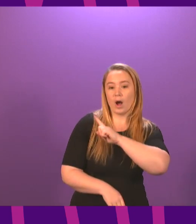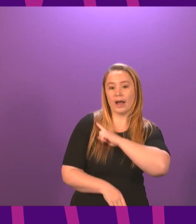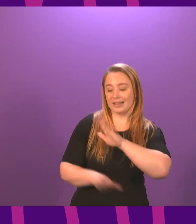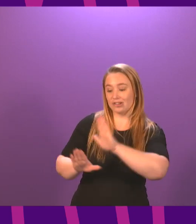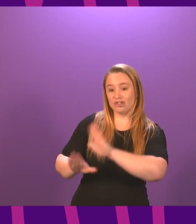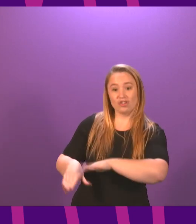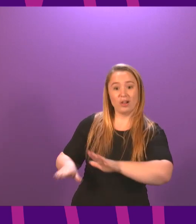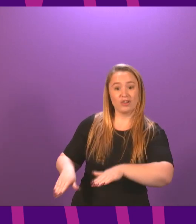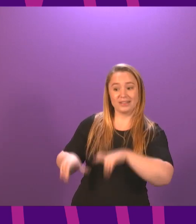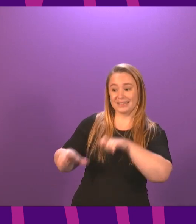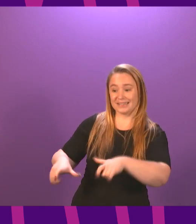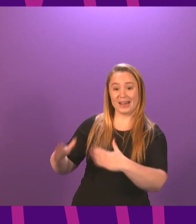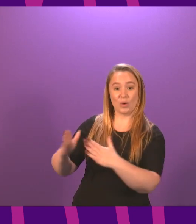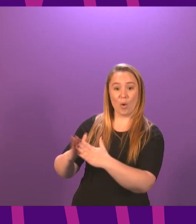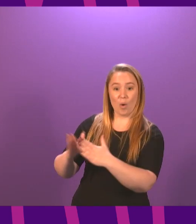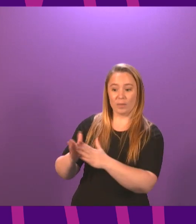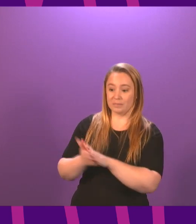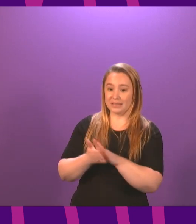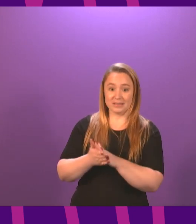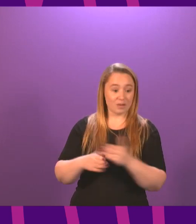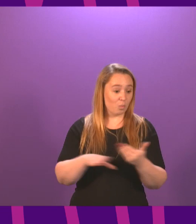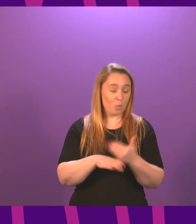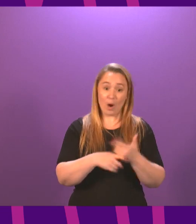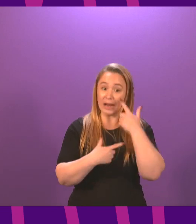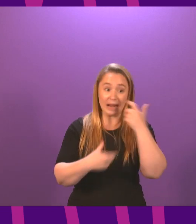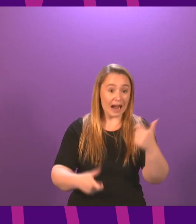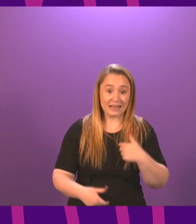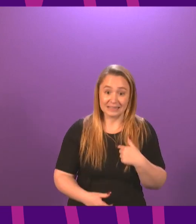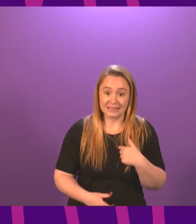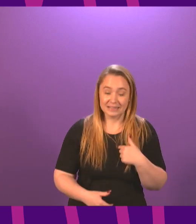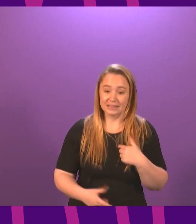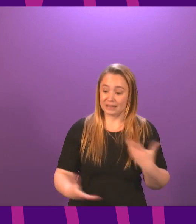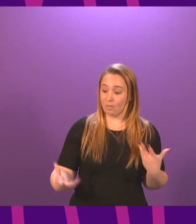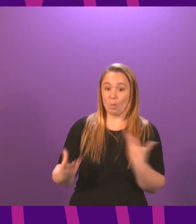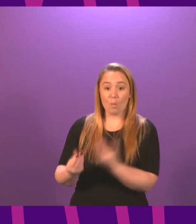if their children are asked to self-isolate, in order to provide childcare for their children.